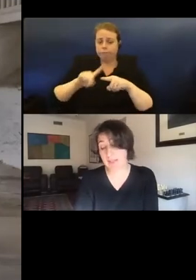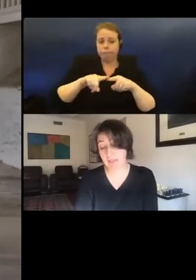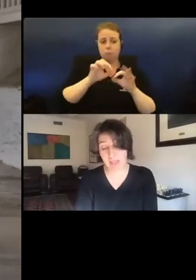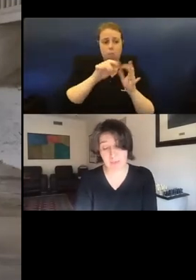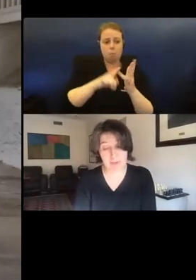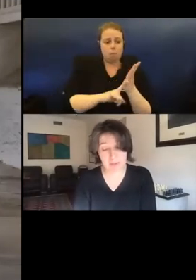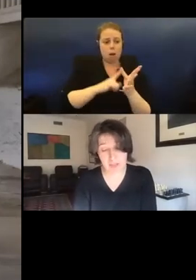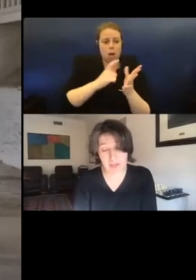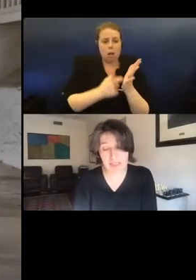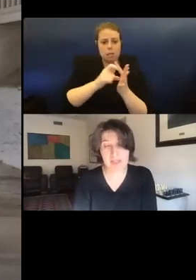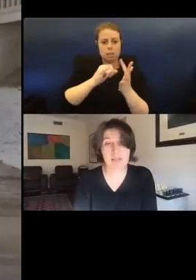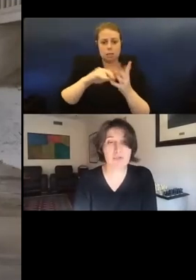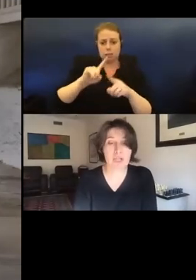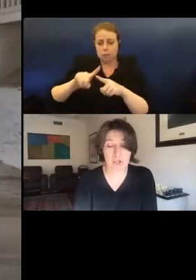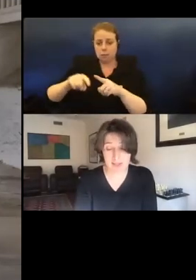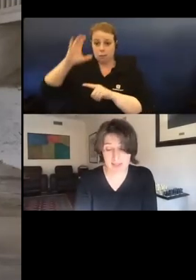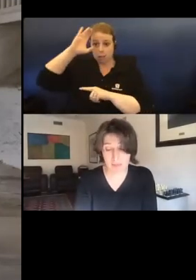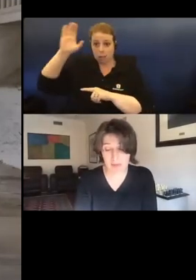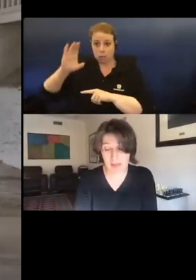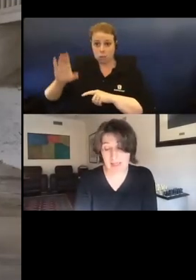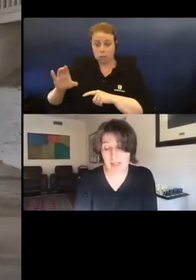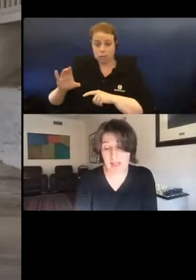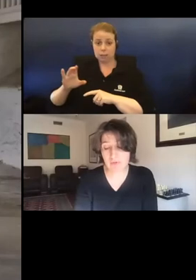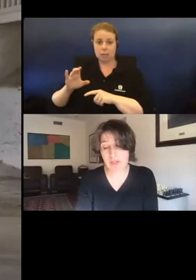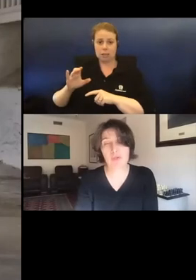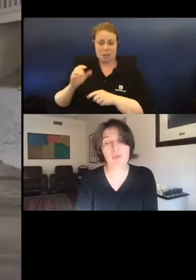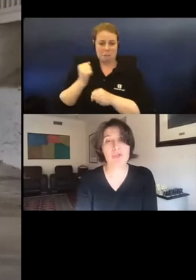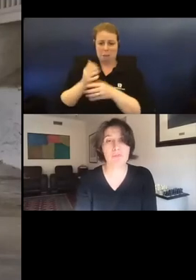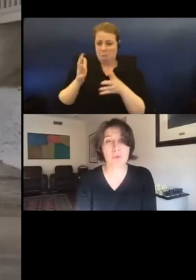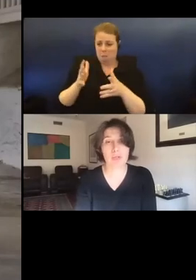happened creating this strange landscape is kind of an anthology of bollards